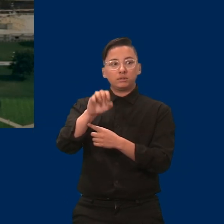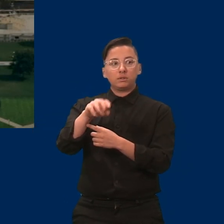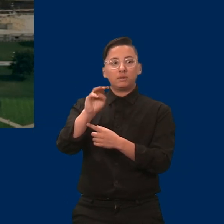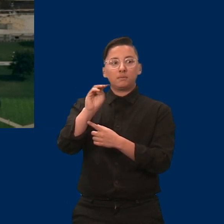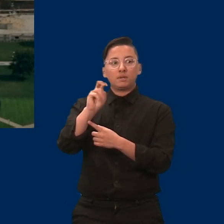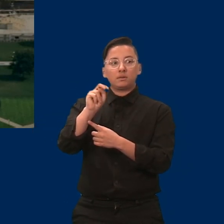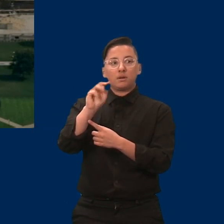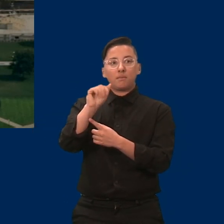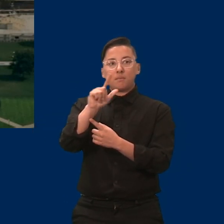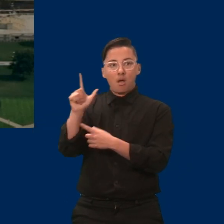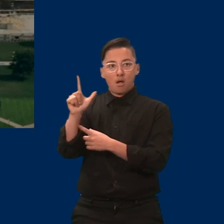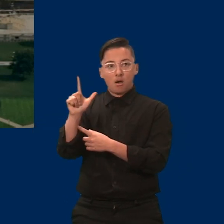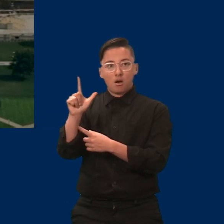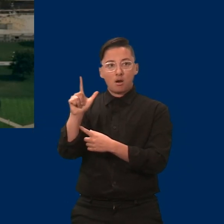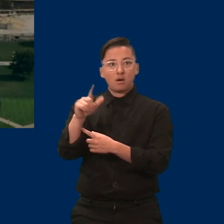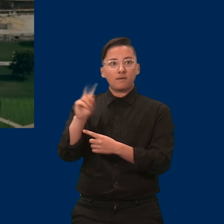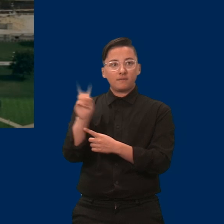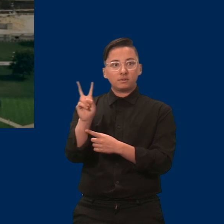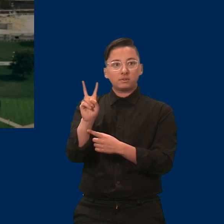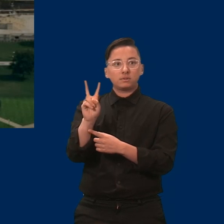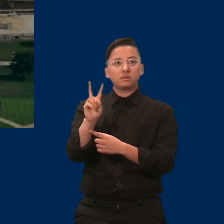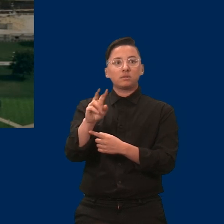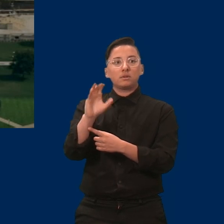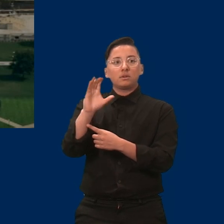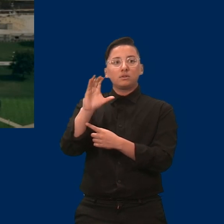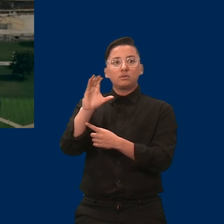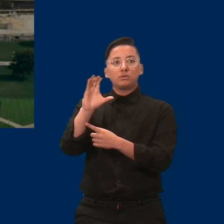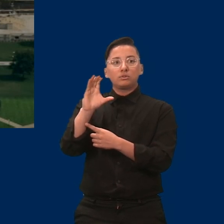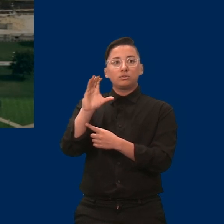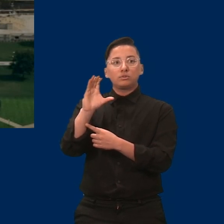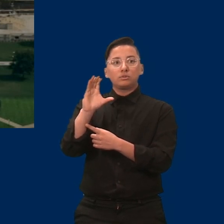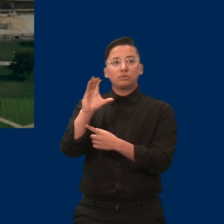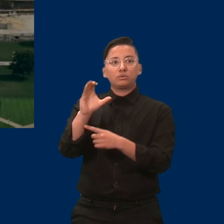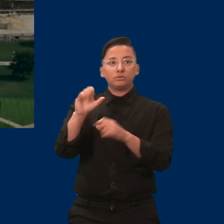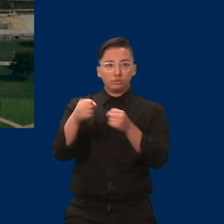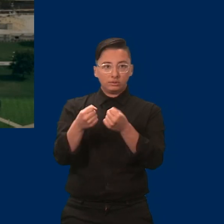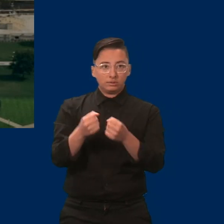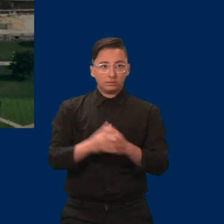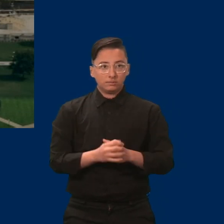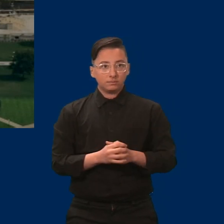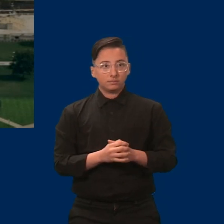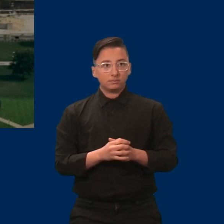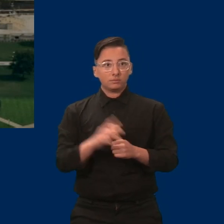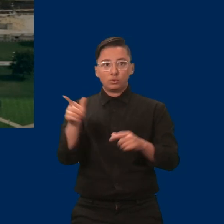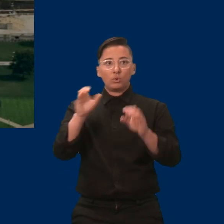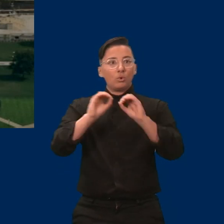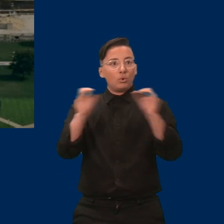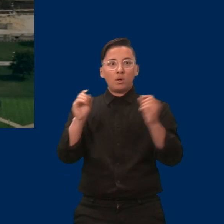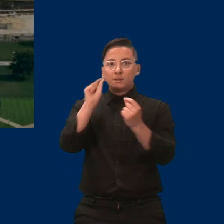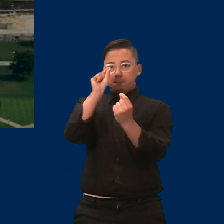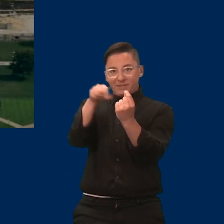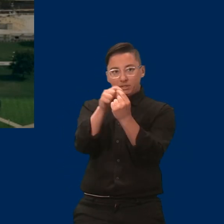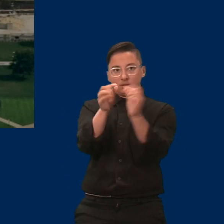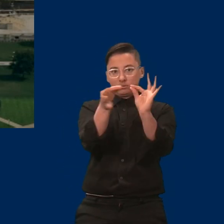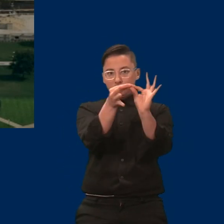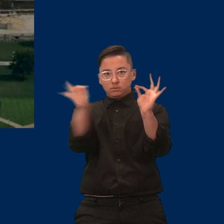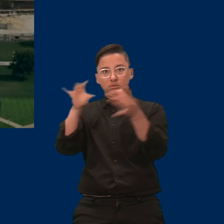that because the Minnesota Human Rights Act does not have specific language around episodic disabilities, but the Americans with Disabilities Act